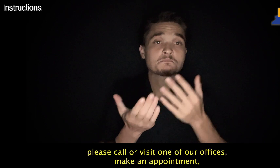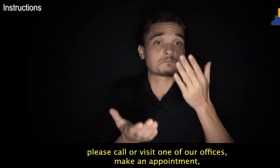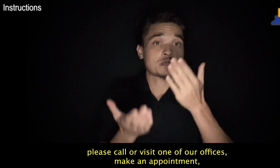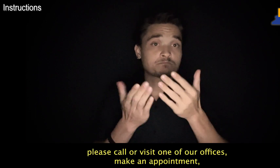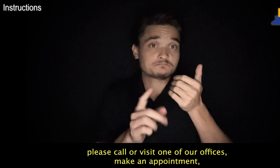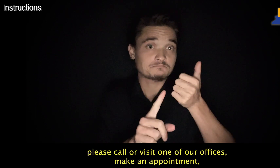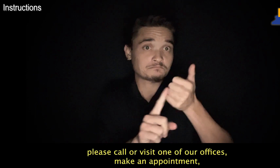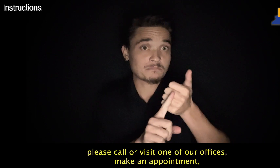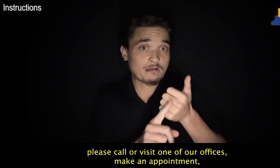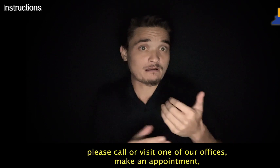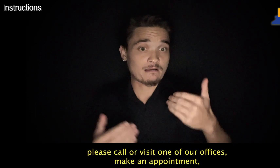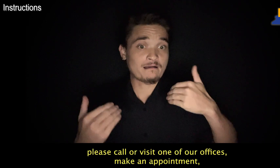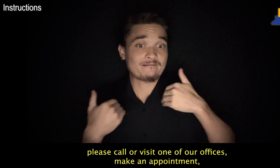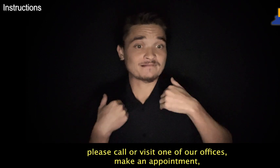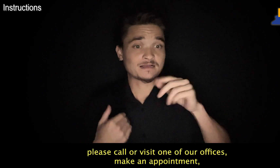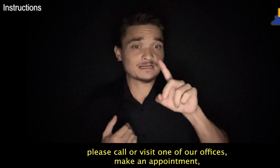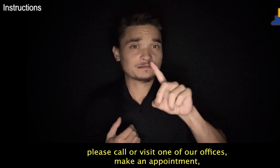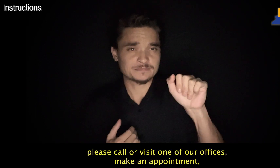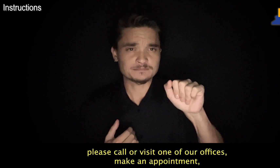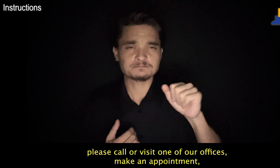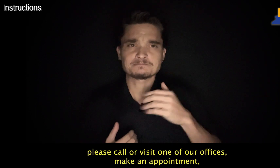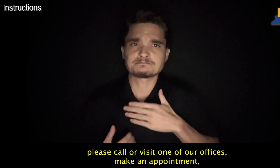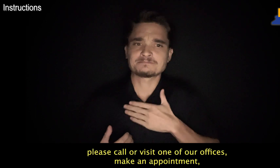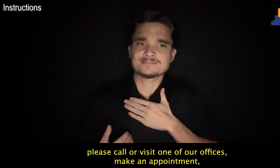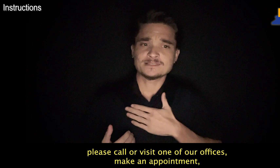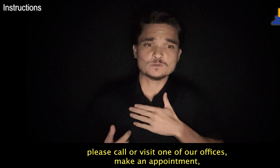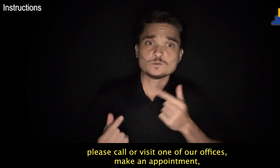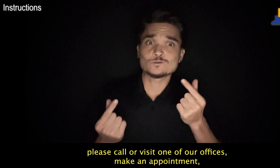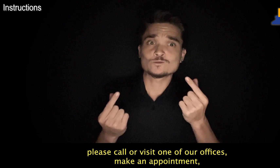please call or visit one of our offices, make an appointment,